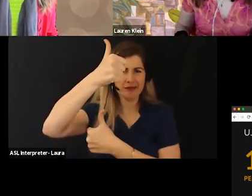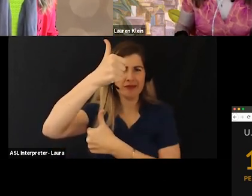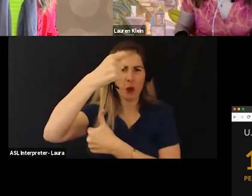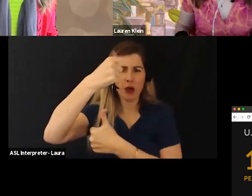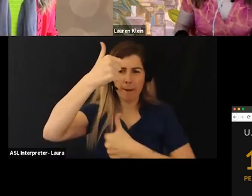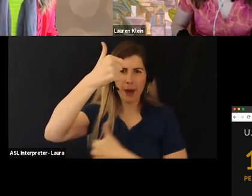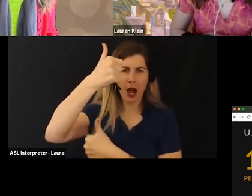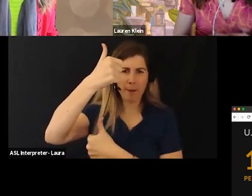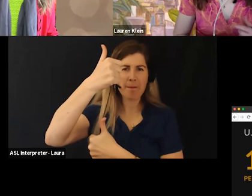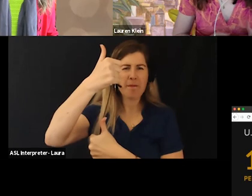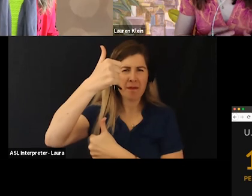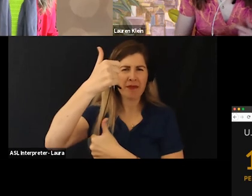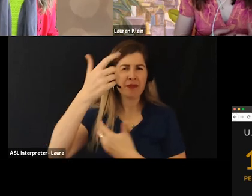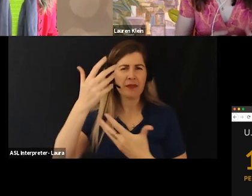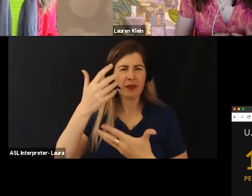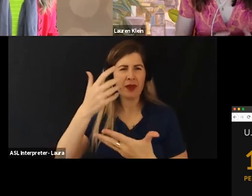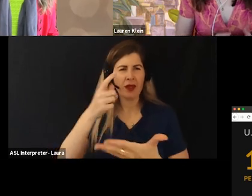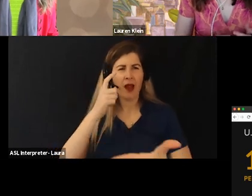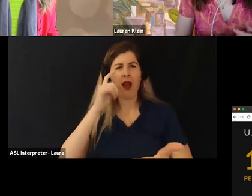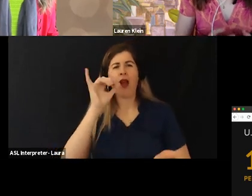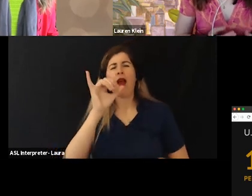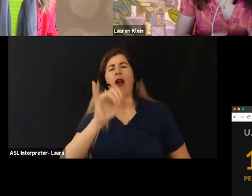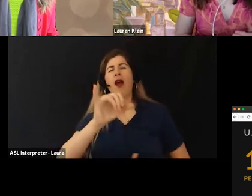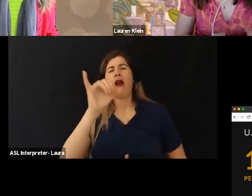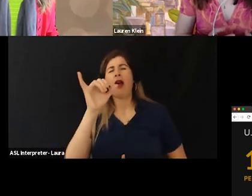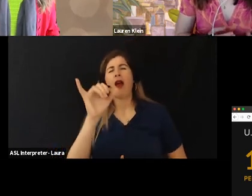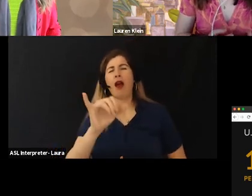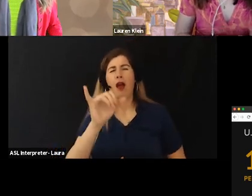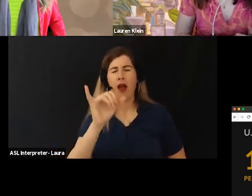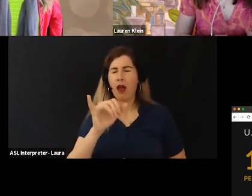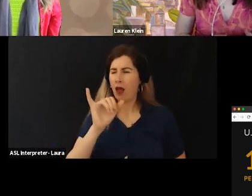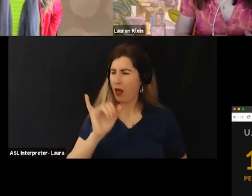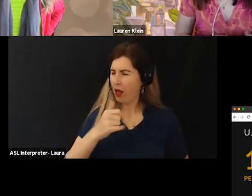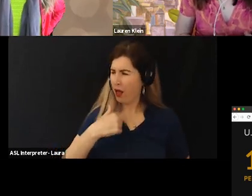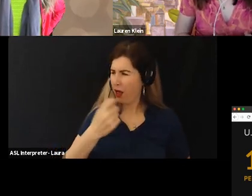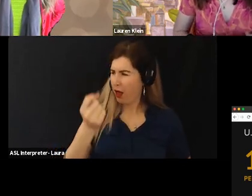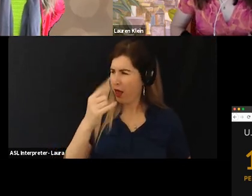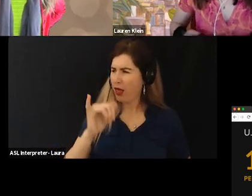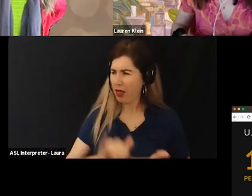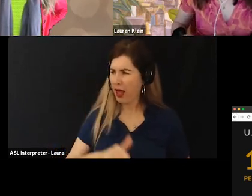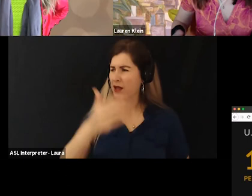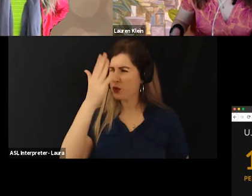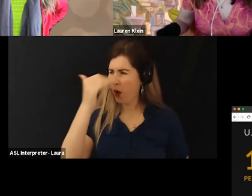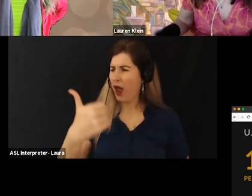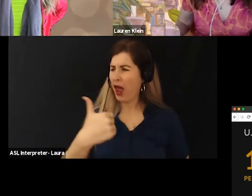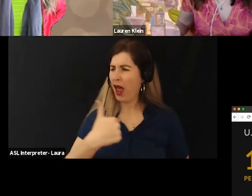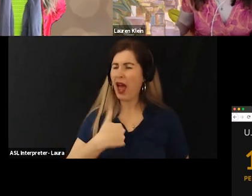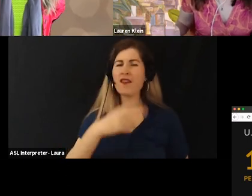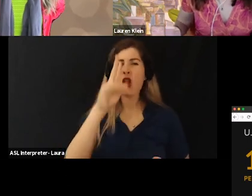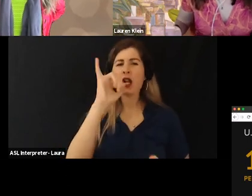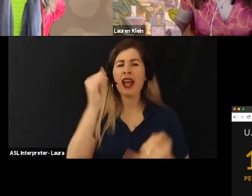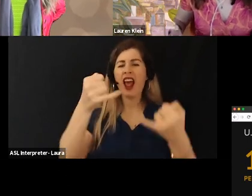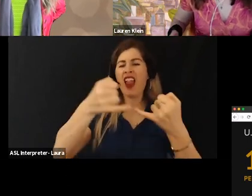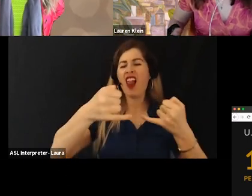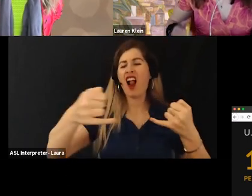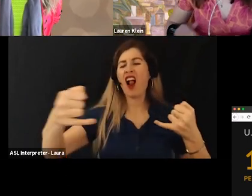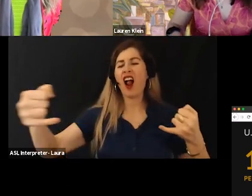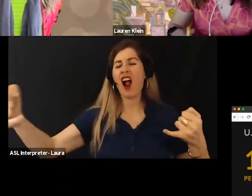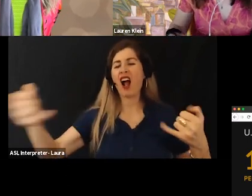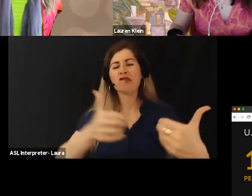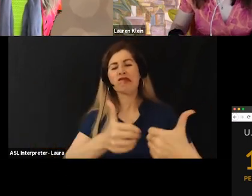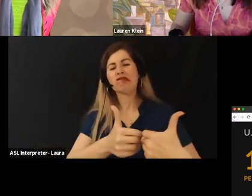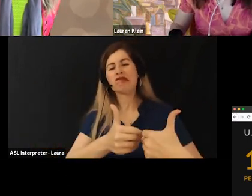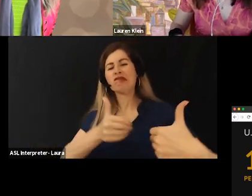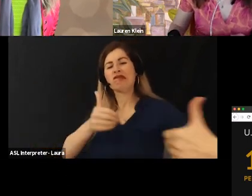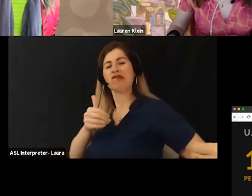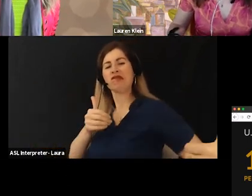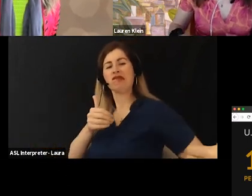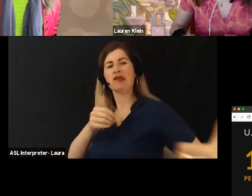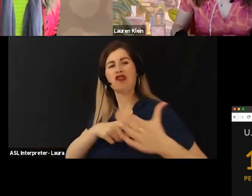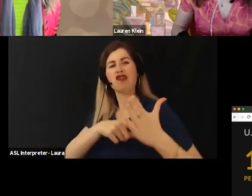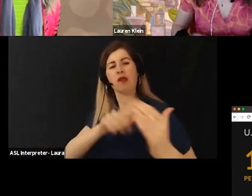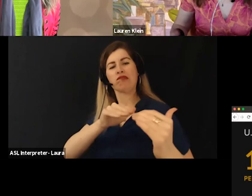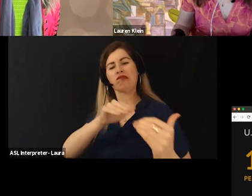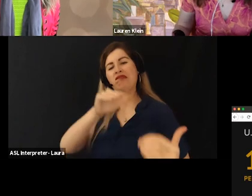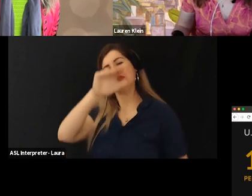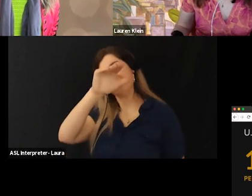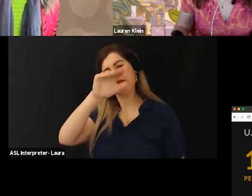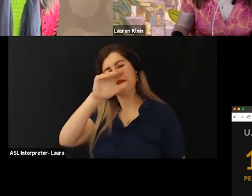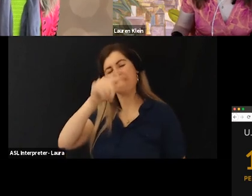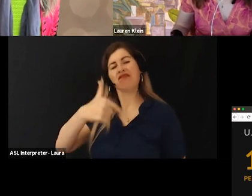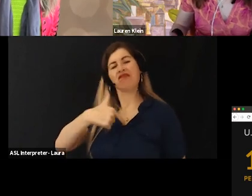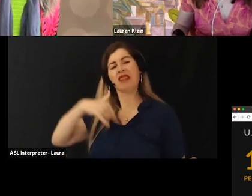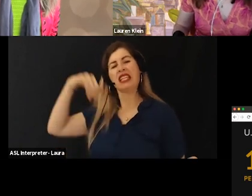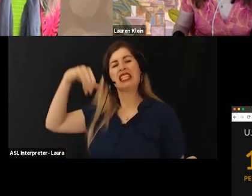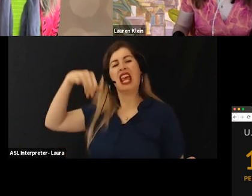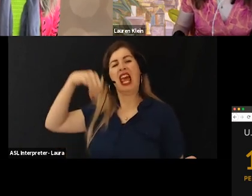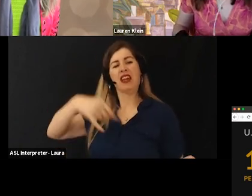And then once you see that hierarchy, you can actually start to understand why that hard line between the groups is there in the first place. It's there to enforce the distinction to ensure that one group stays on the top and the other on the bottom.